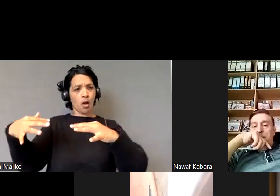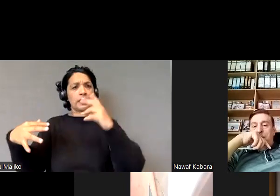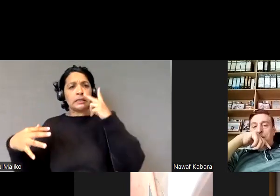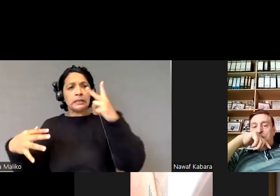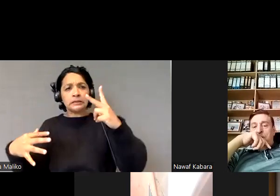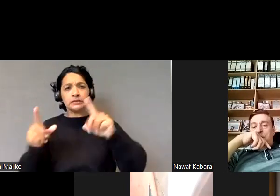humanitarian situations.